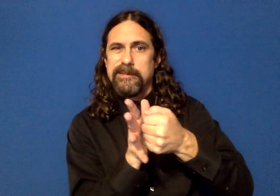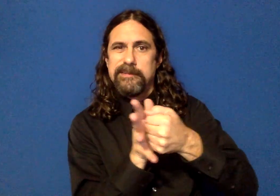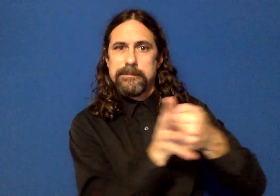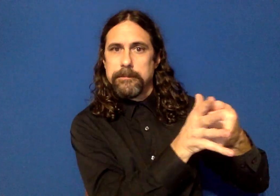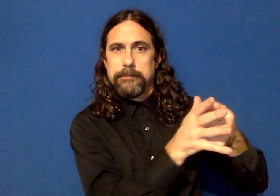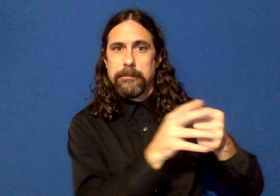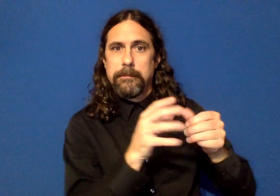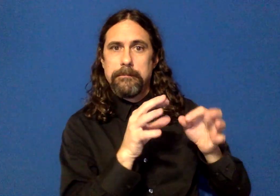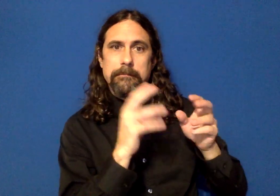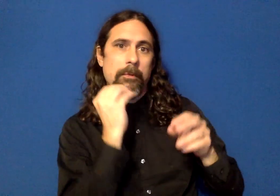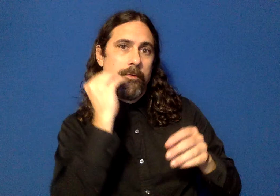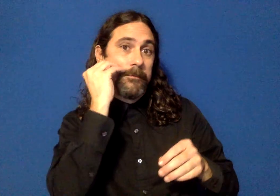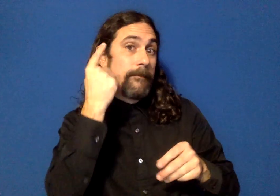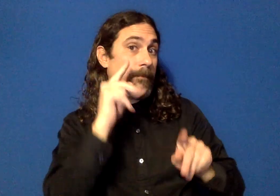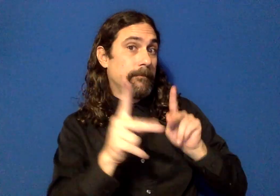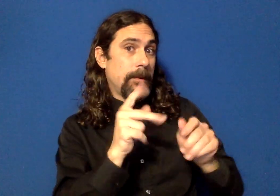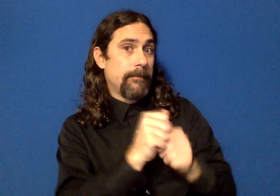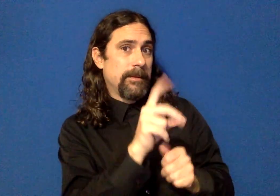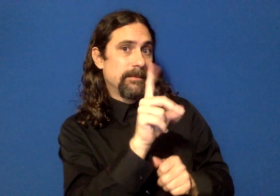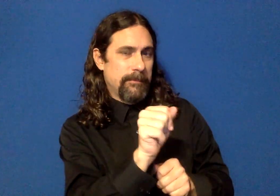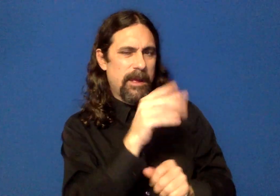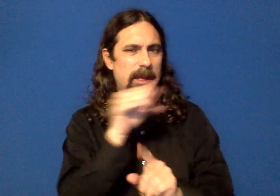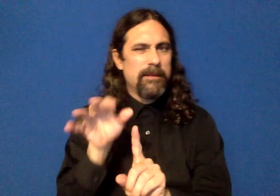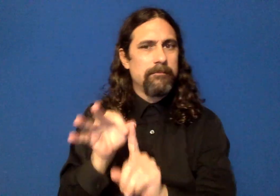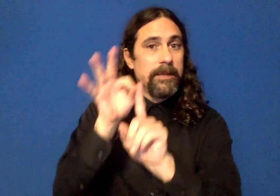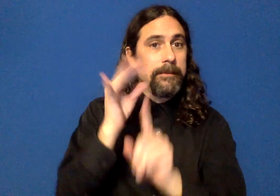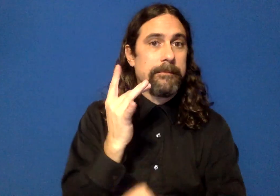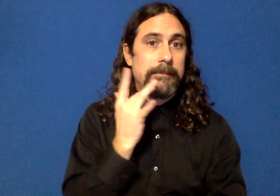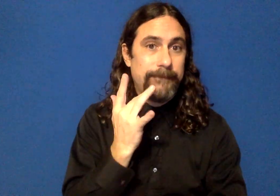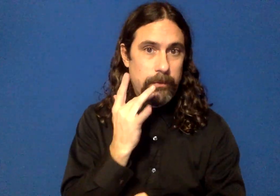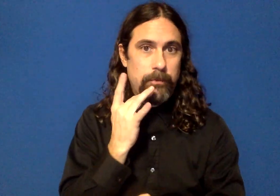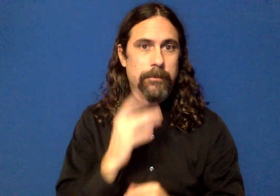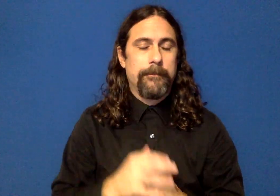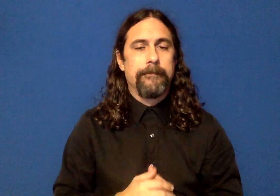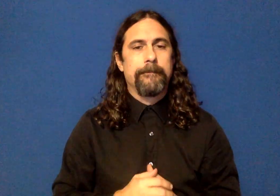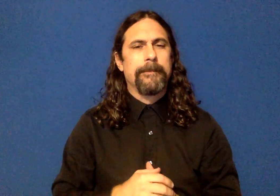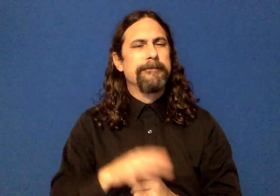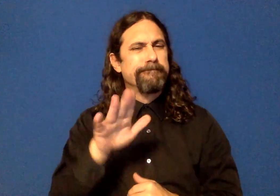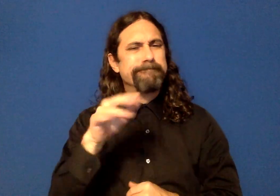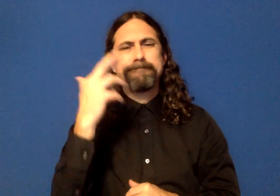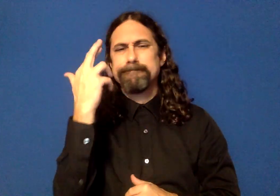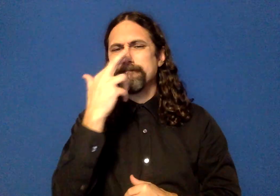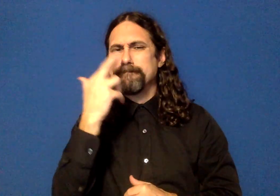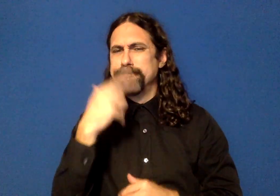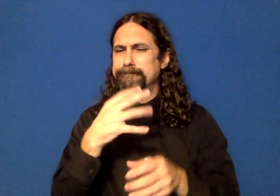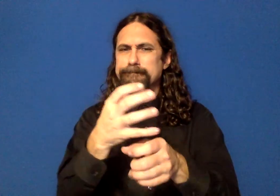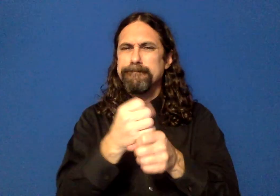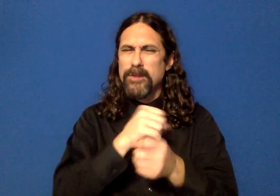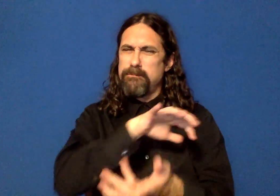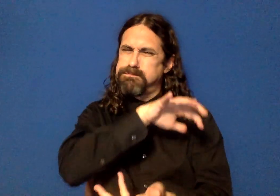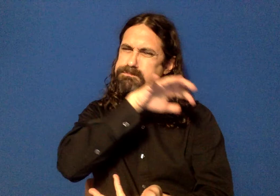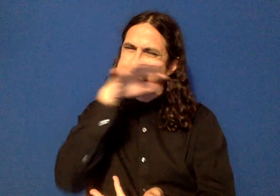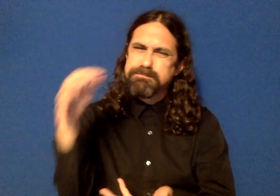to hear back about your application. Sometimes you might not hear back, even if you qualify.